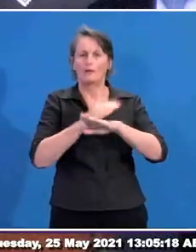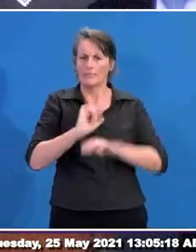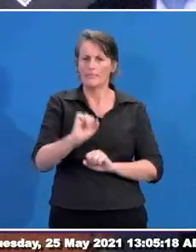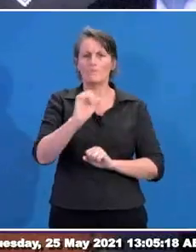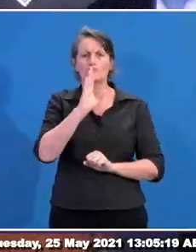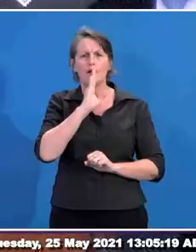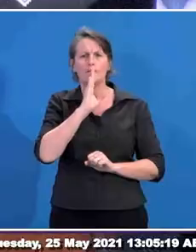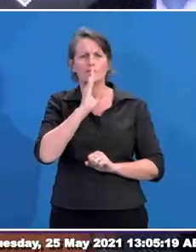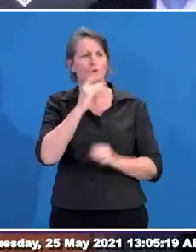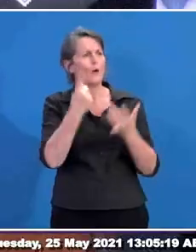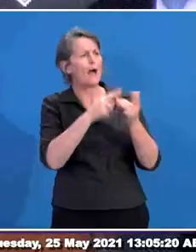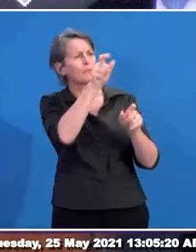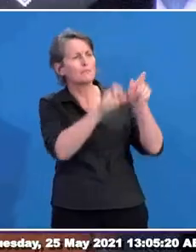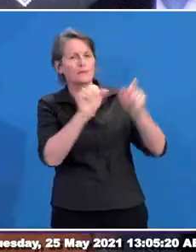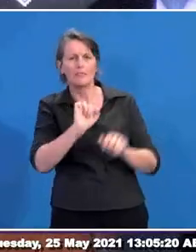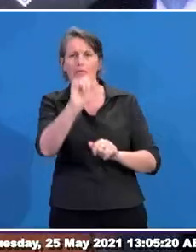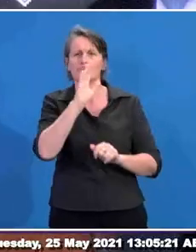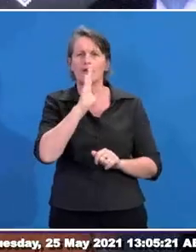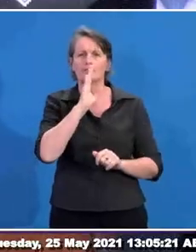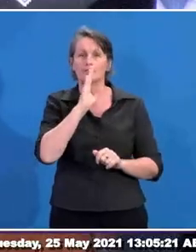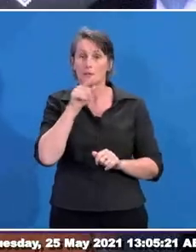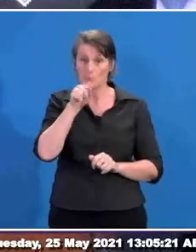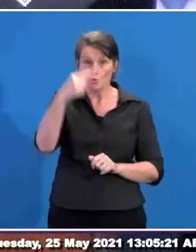But your view is cameras should be installed because Carl and the other